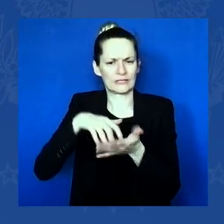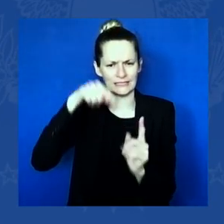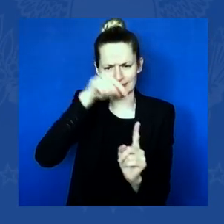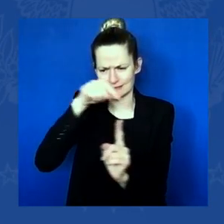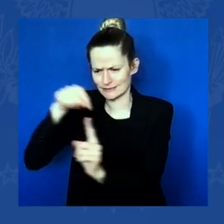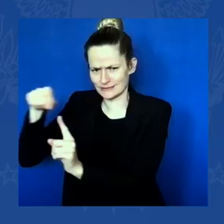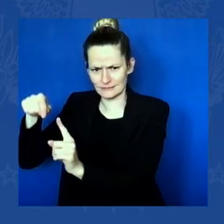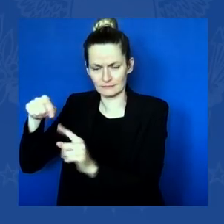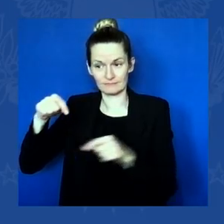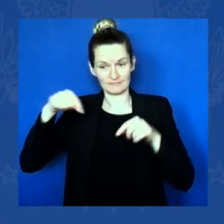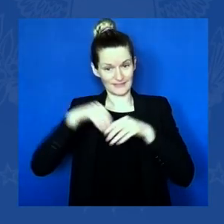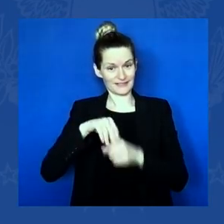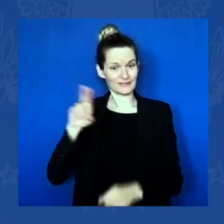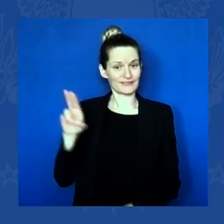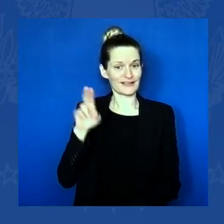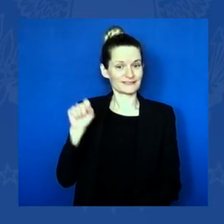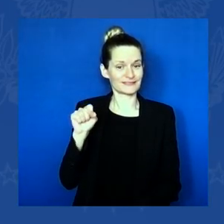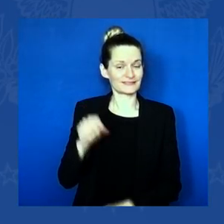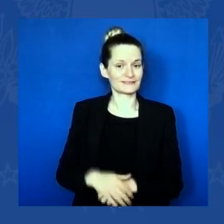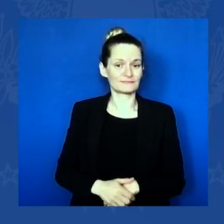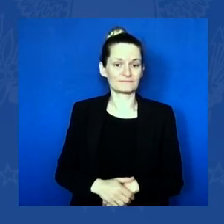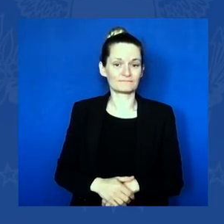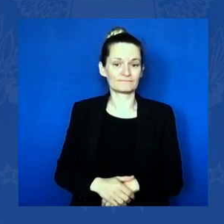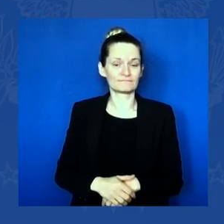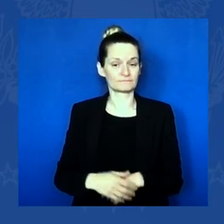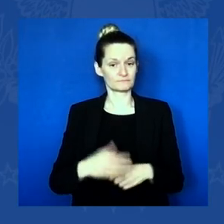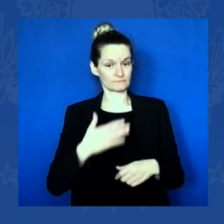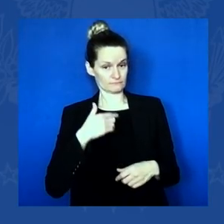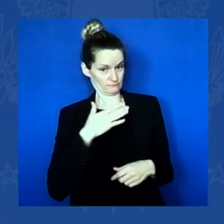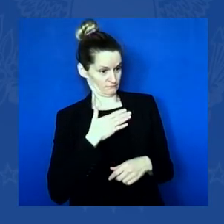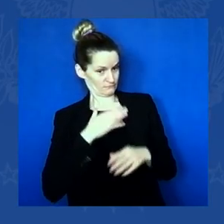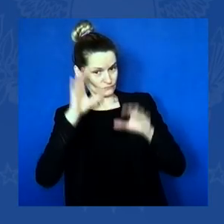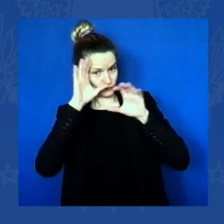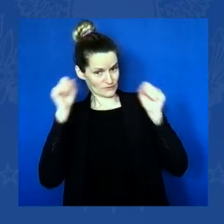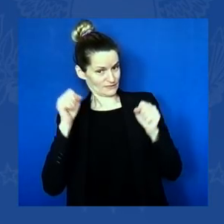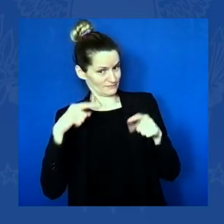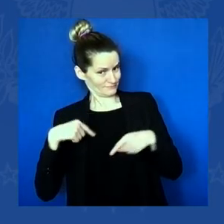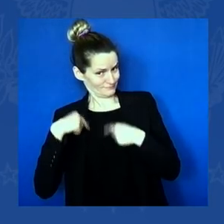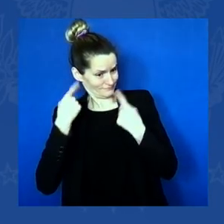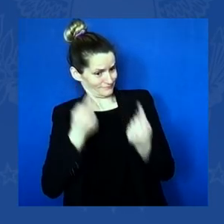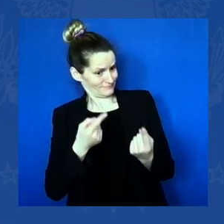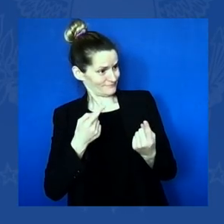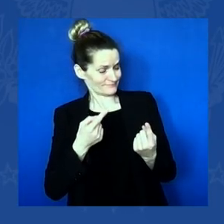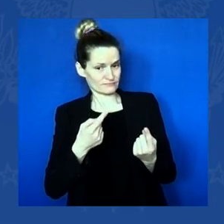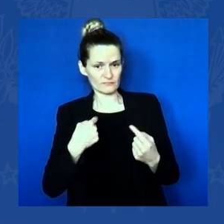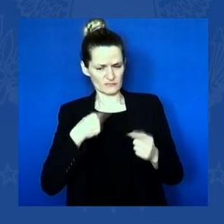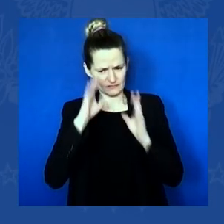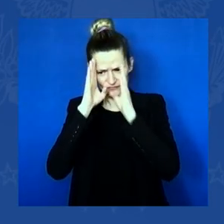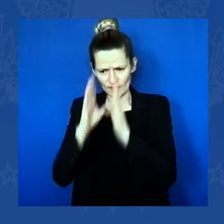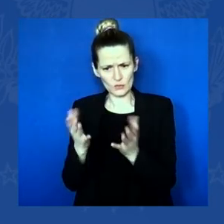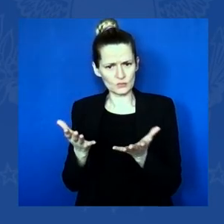from our earliest days of the administration, which is not that long ago -- just January 20th of this year.